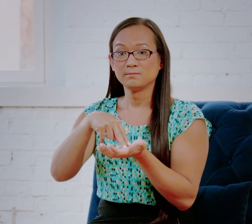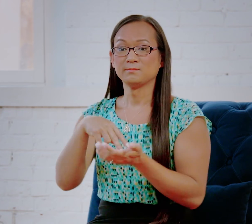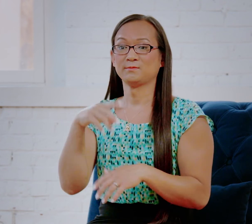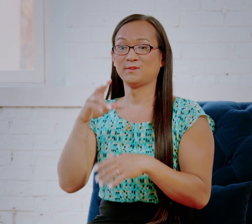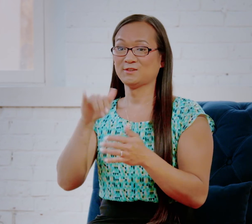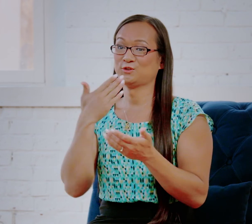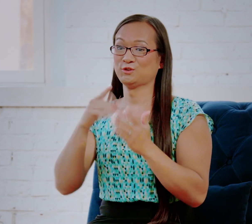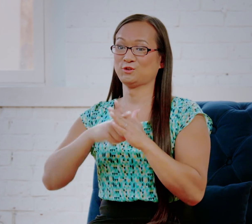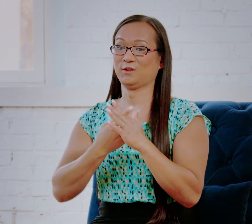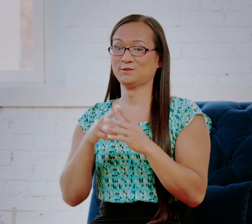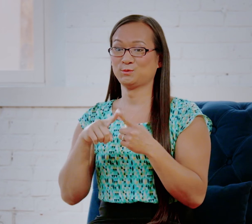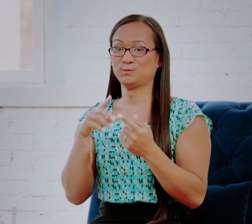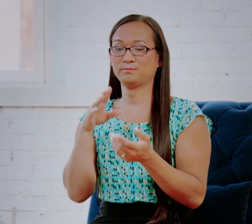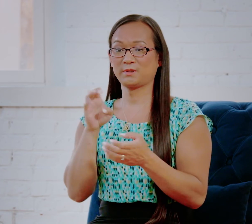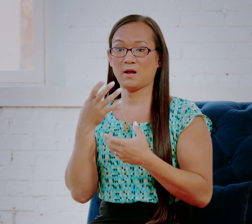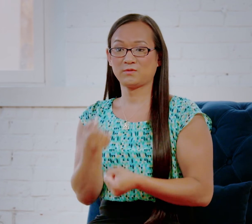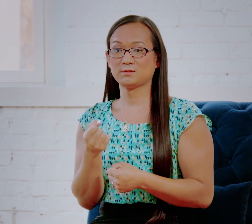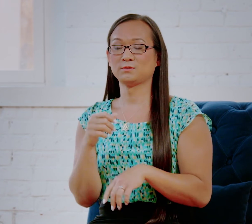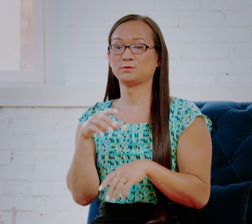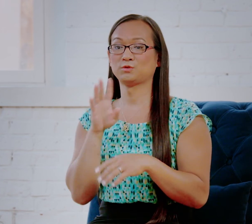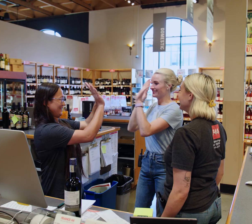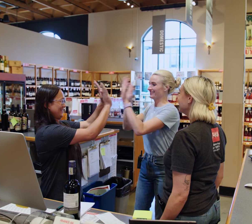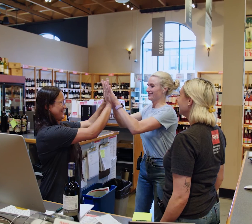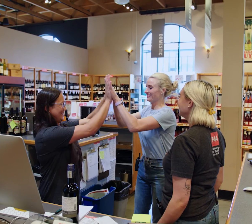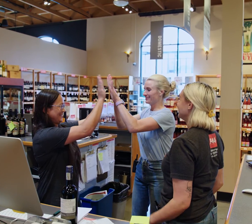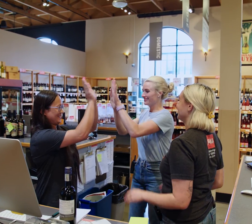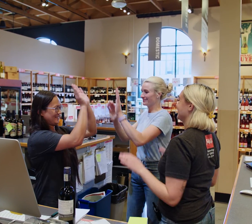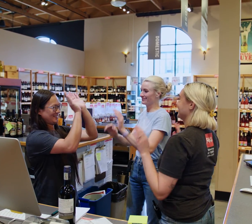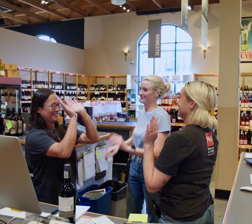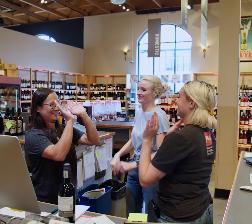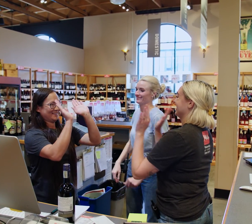It was a really great opportunity to build my confidence working with large groups of people.